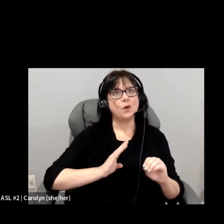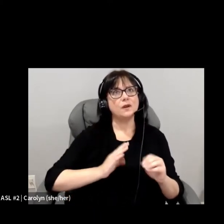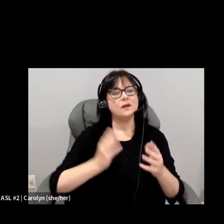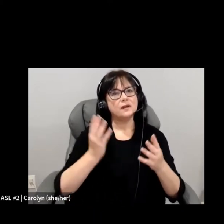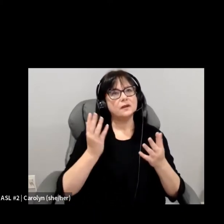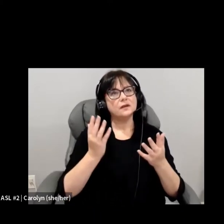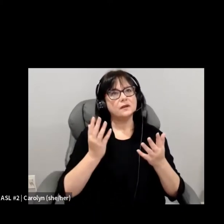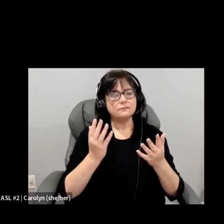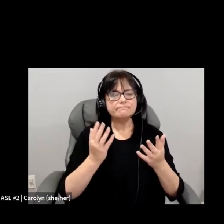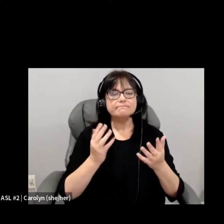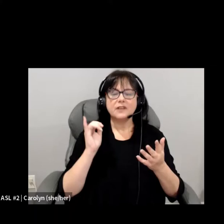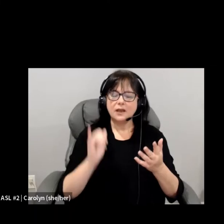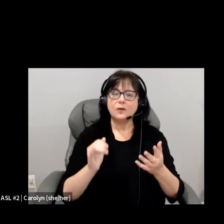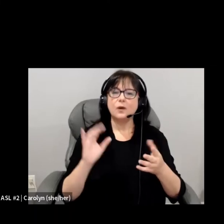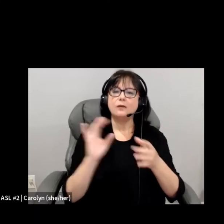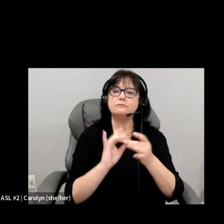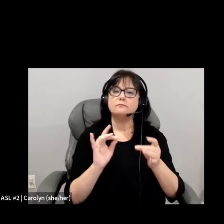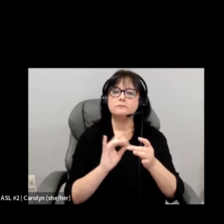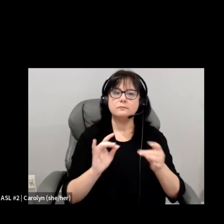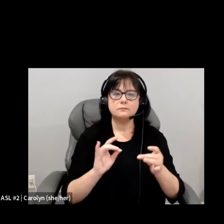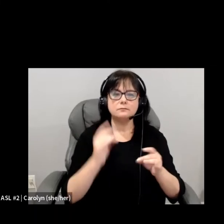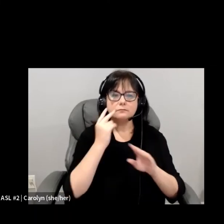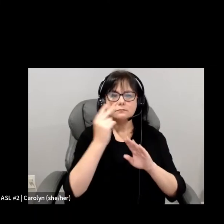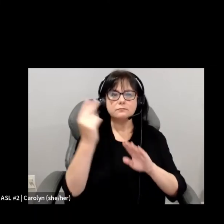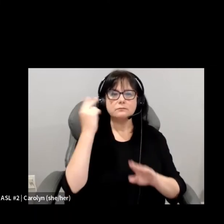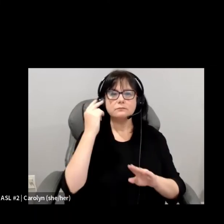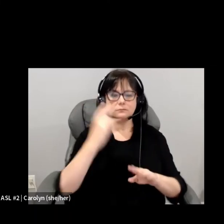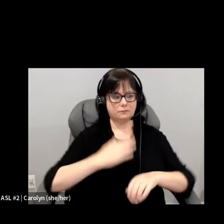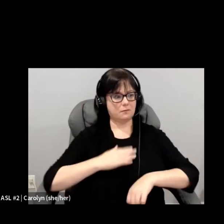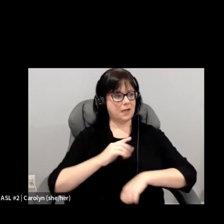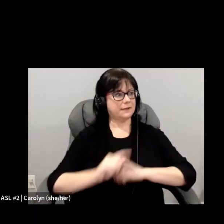ARCH IS SUCH AN IMPORTANT ORGANIZATION IN THE PROVINCE.